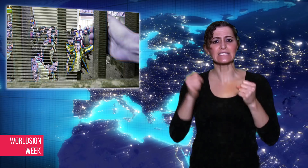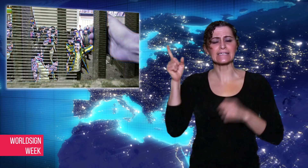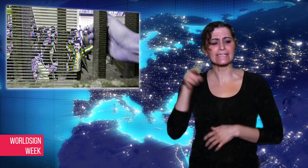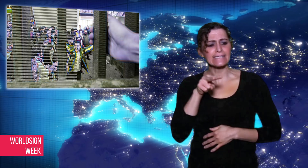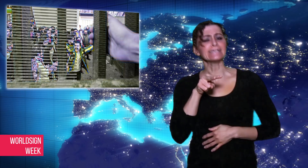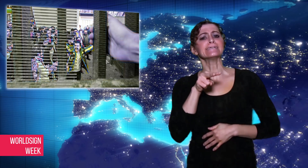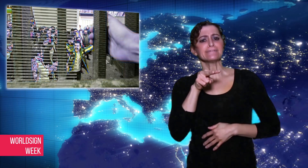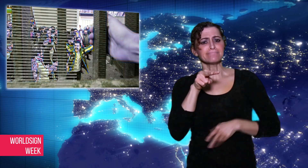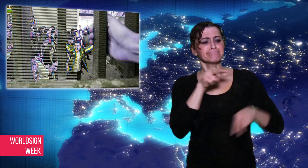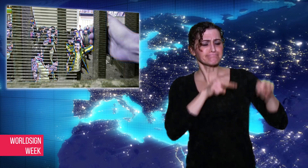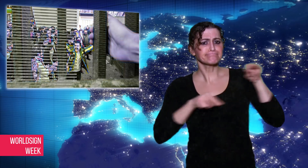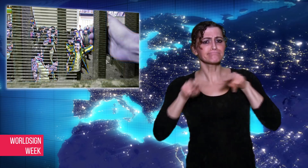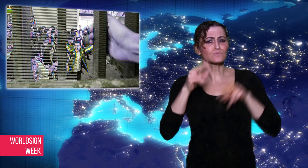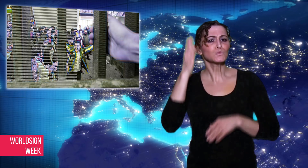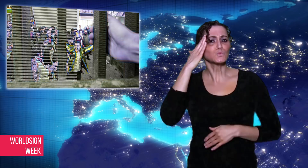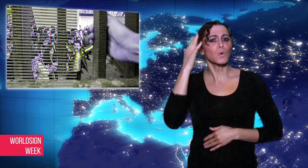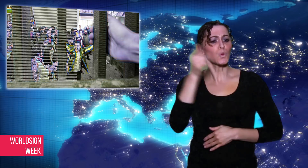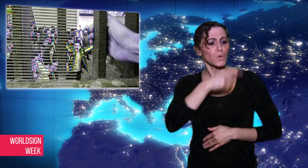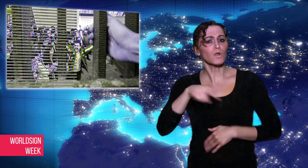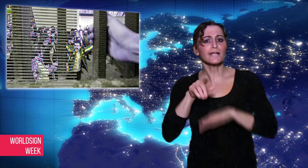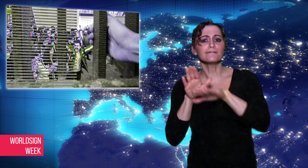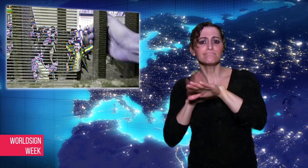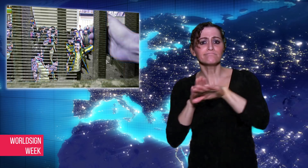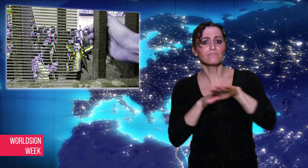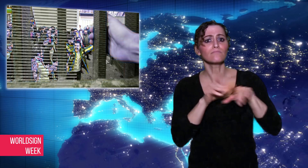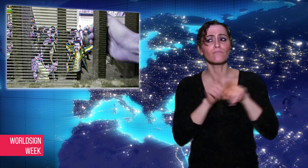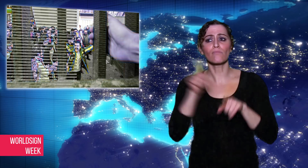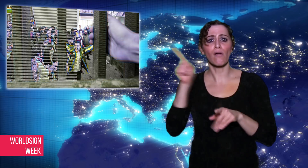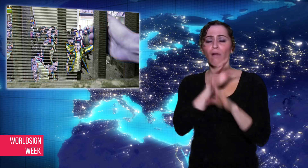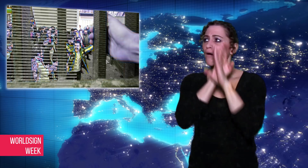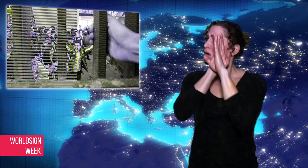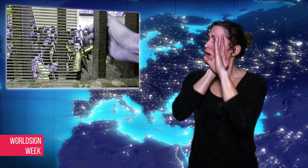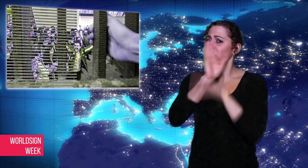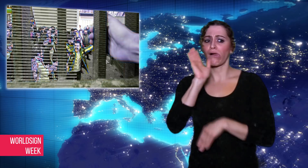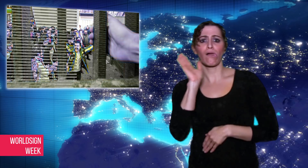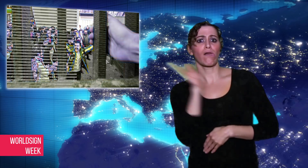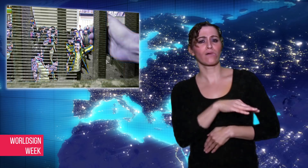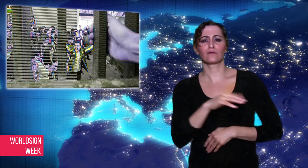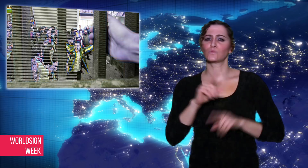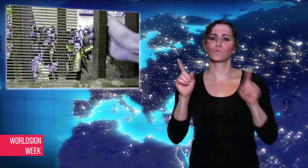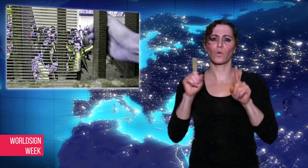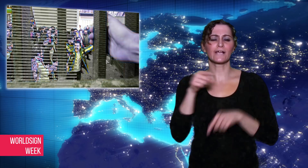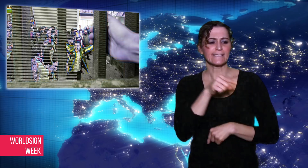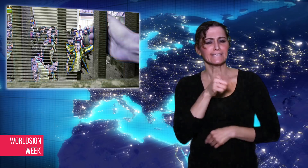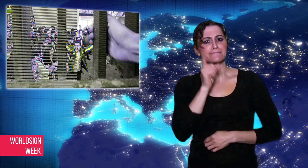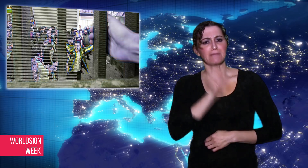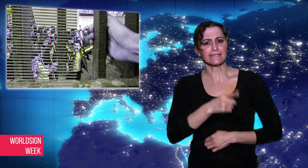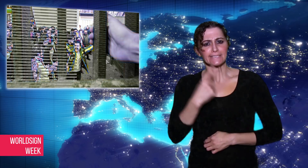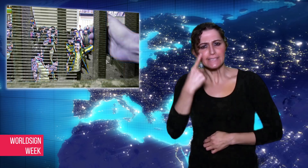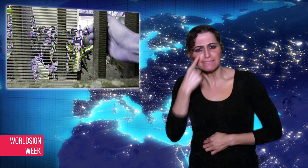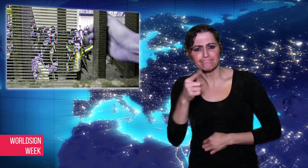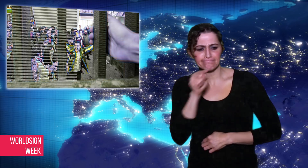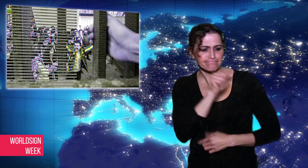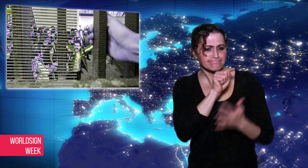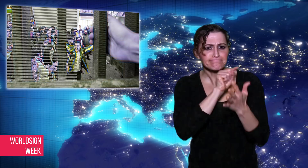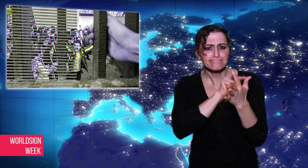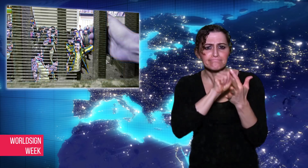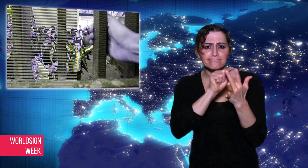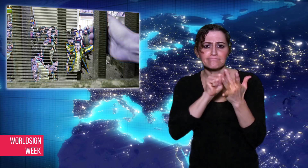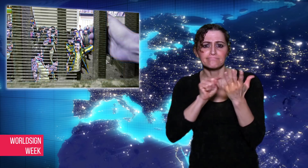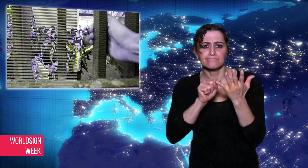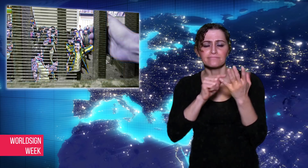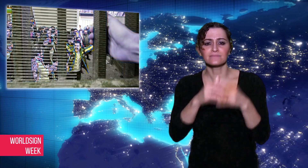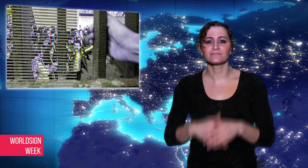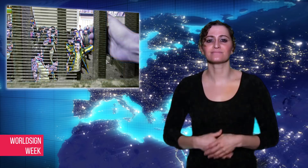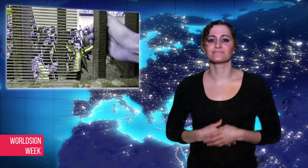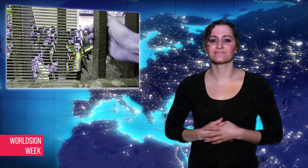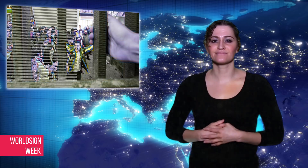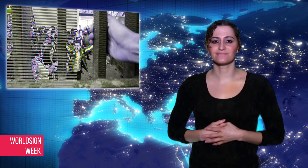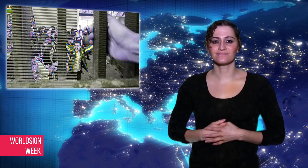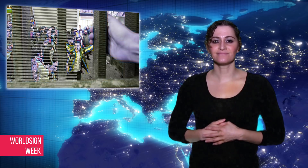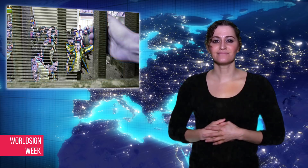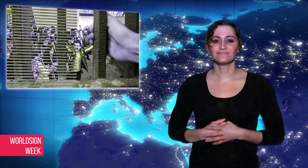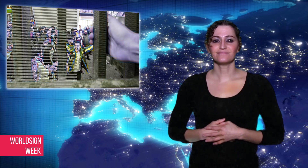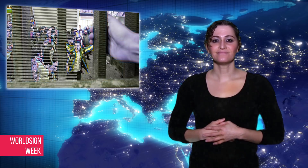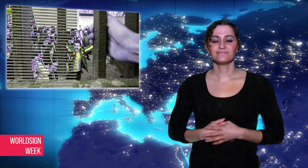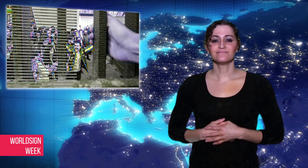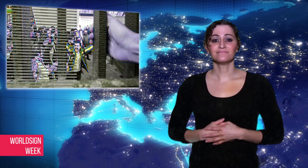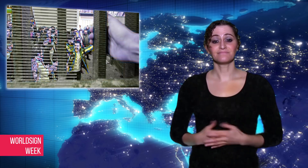can no longer be ignored.”